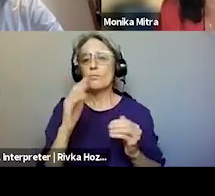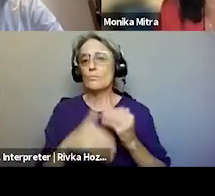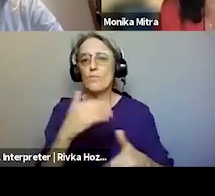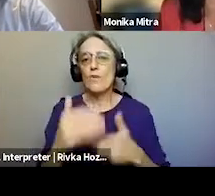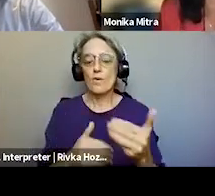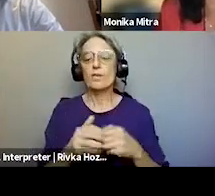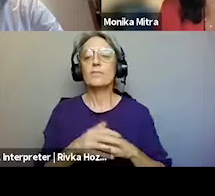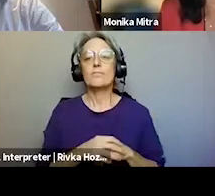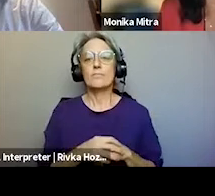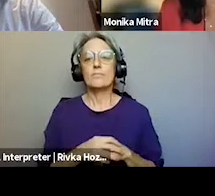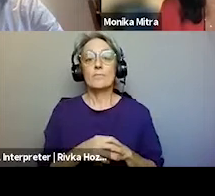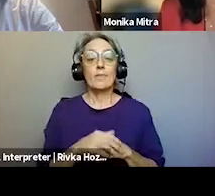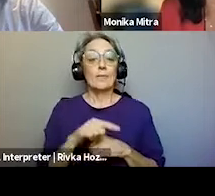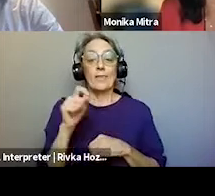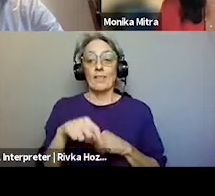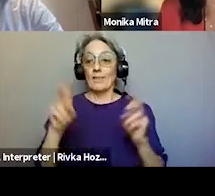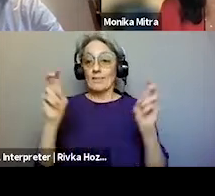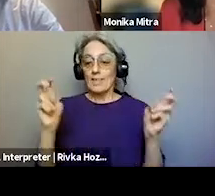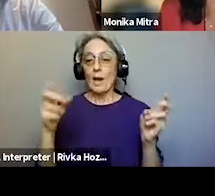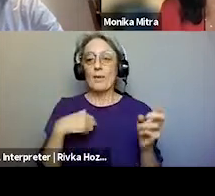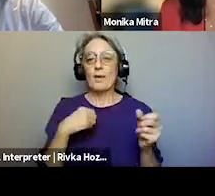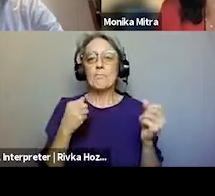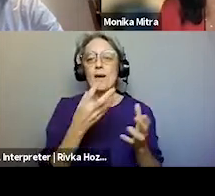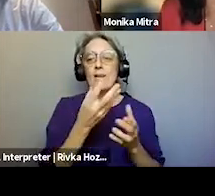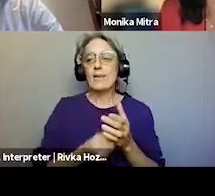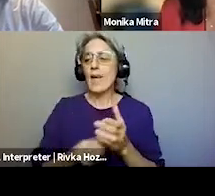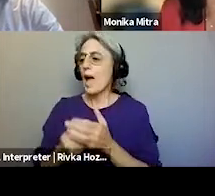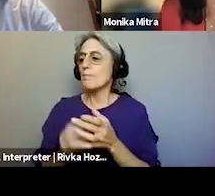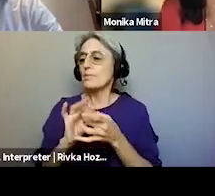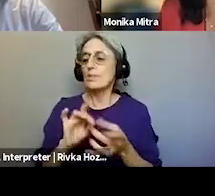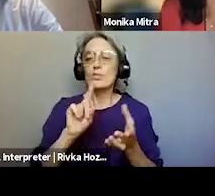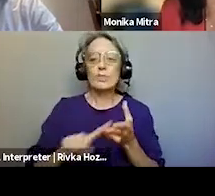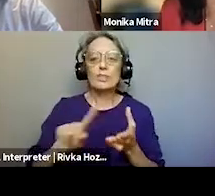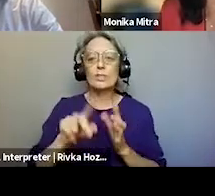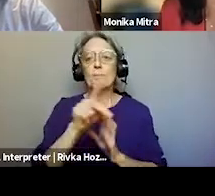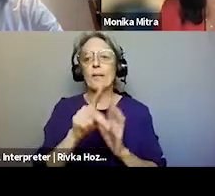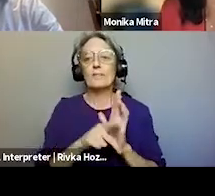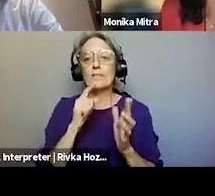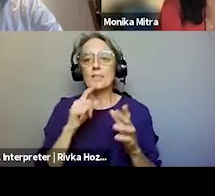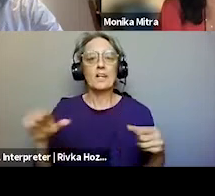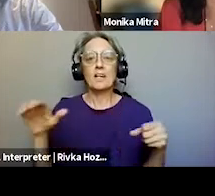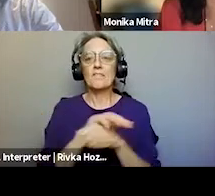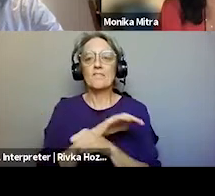has so many gaps in the research and policy and the work is really critically needed.